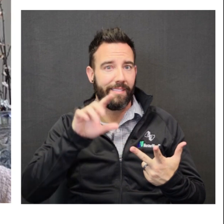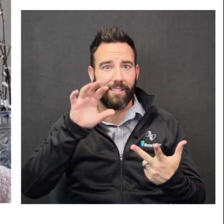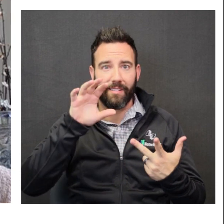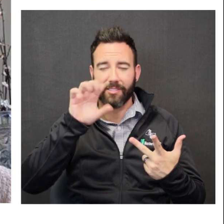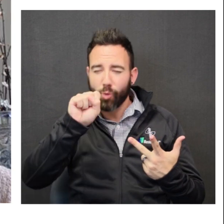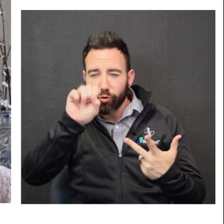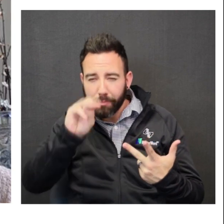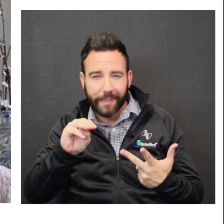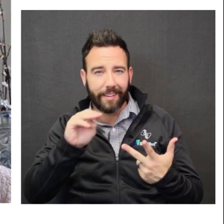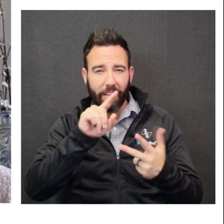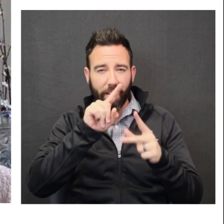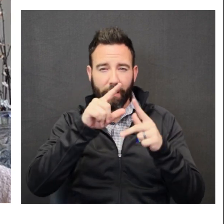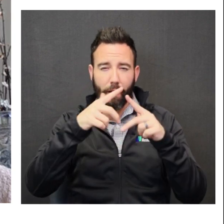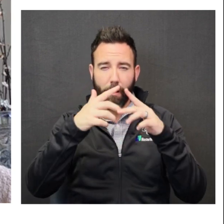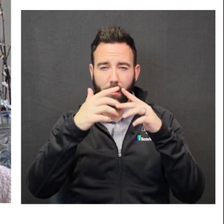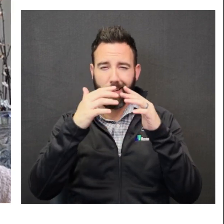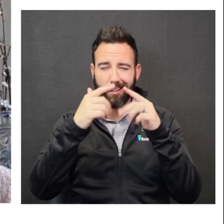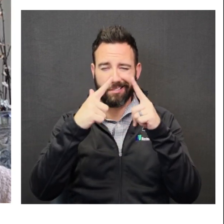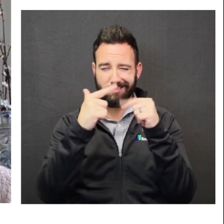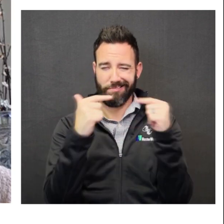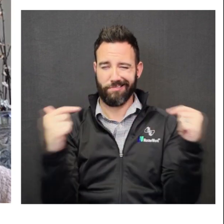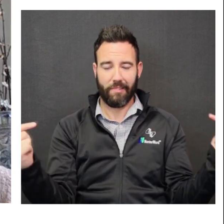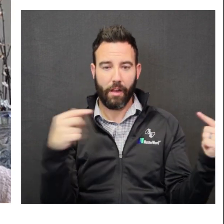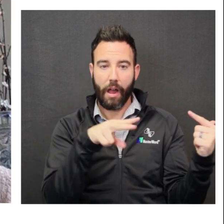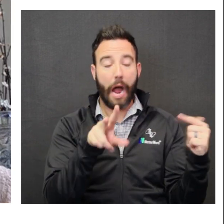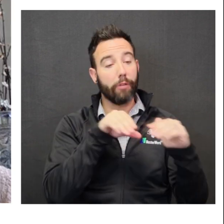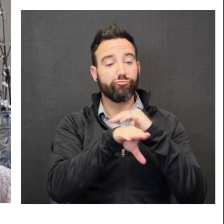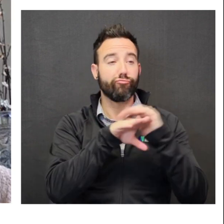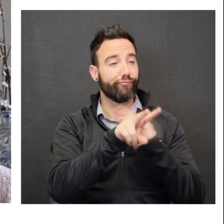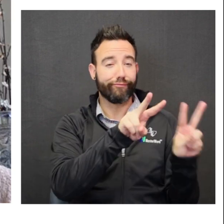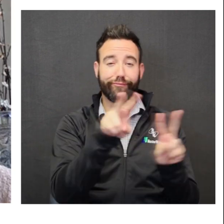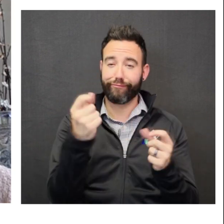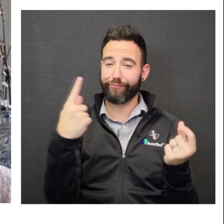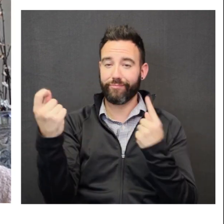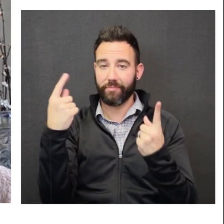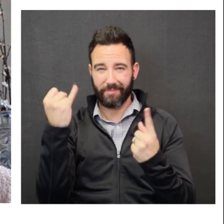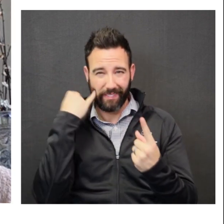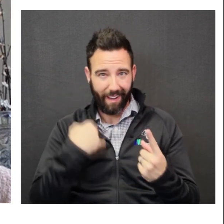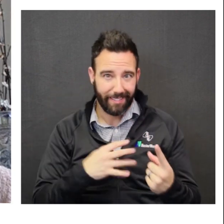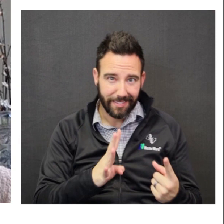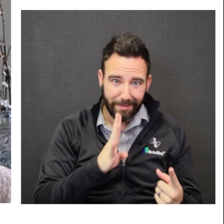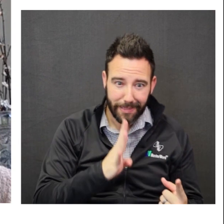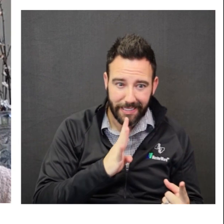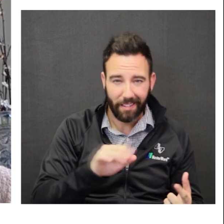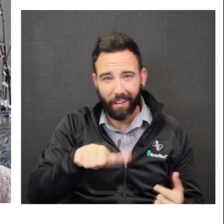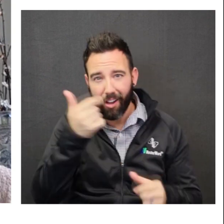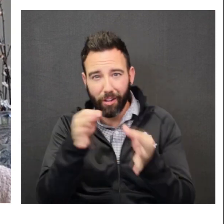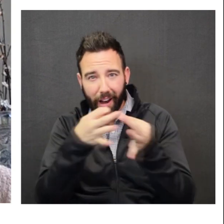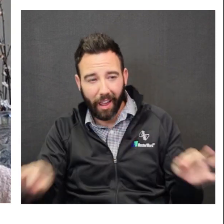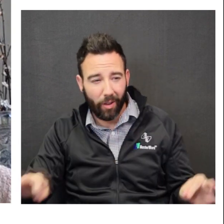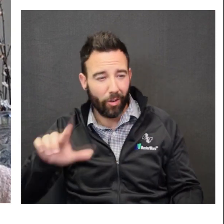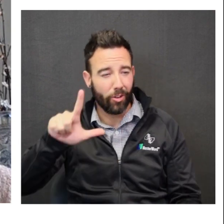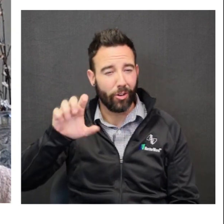However it is that I'm gonna be getting that information It's really easy for me to get it. If I speak Laotian or Cambodian, I'm not